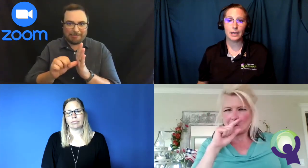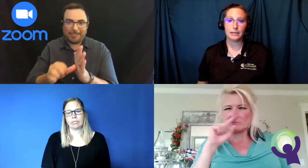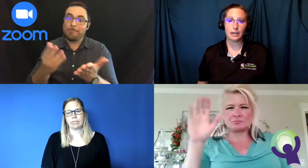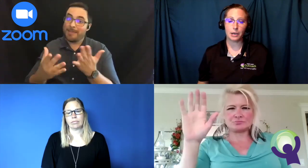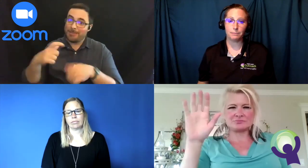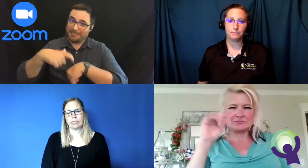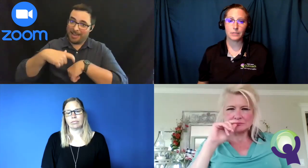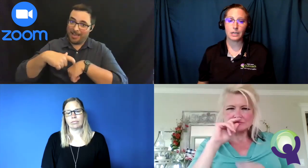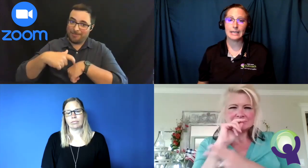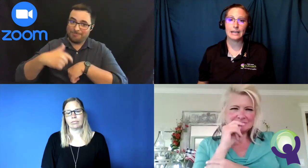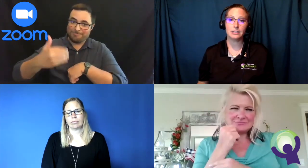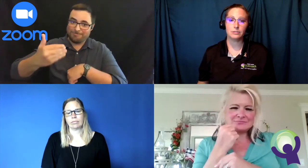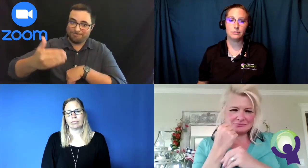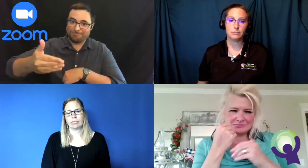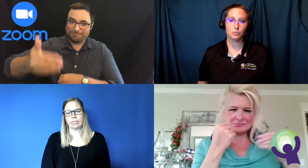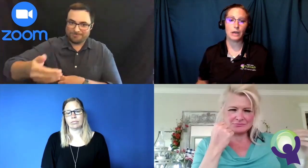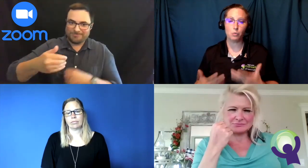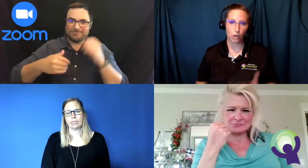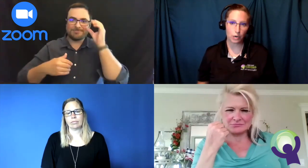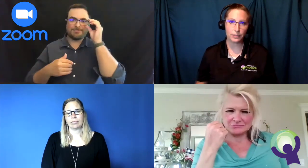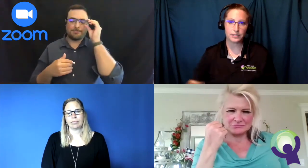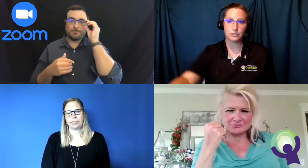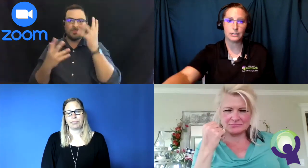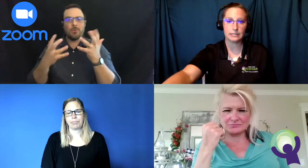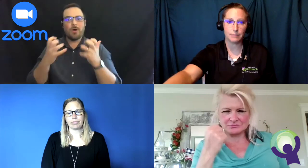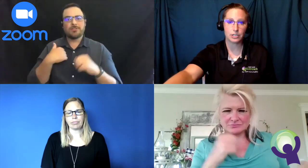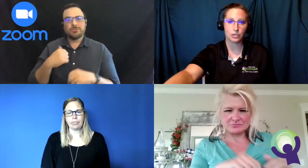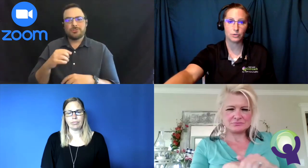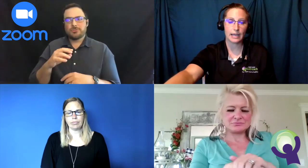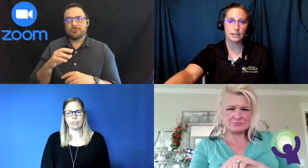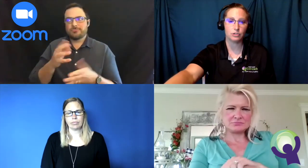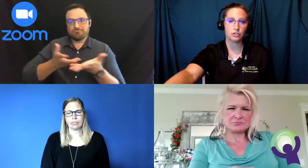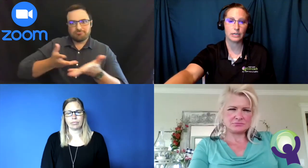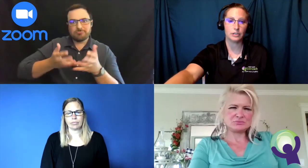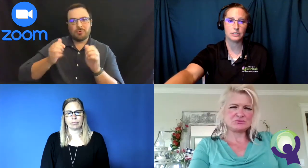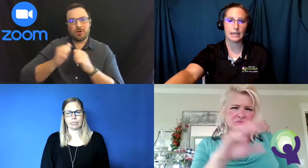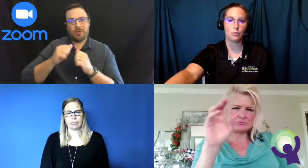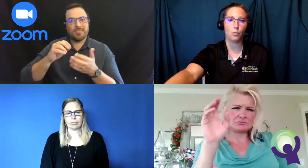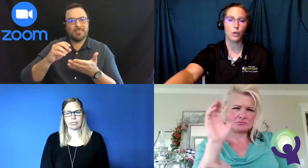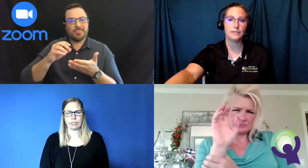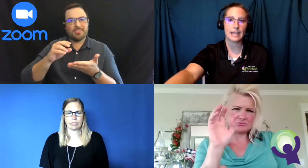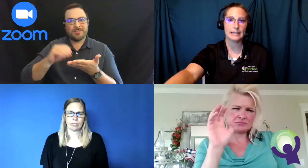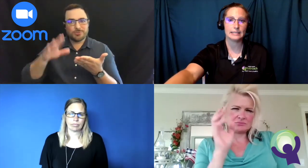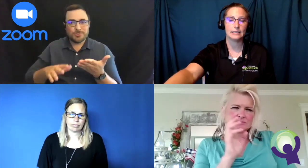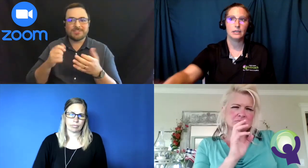But again you want to work with the students and make sure that you're trying to understand what that